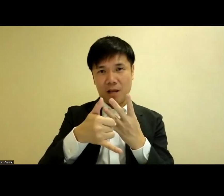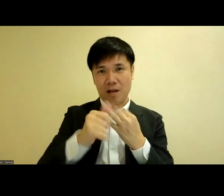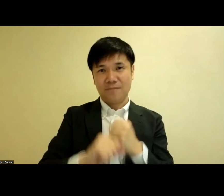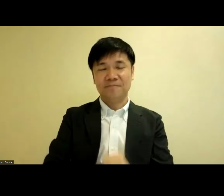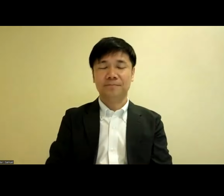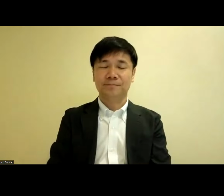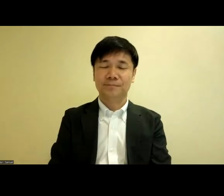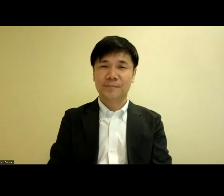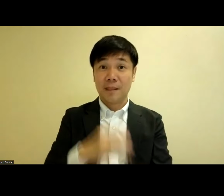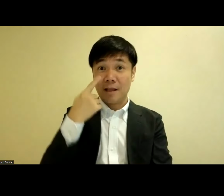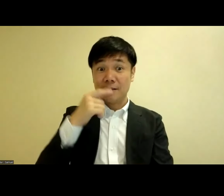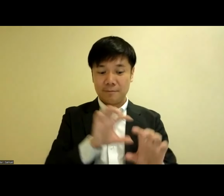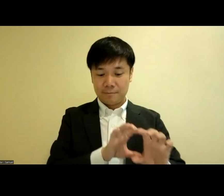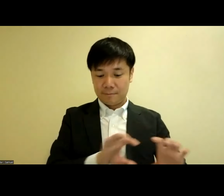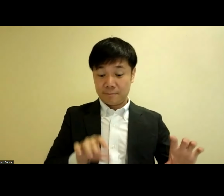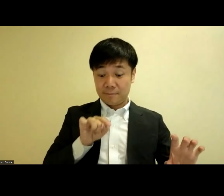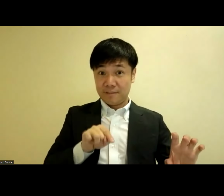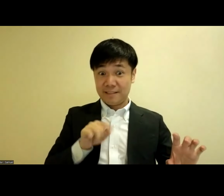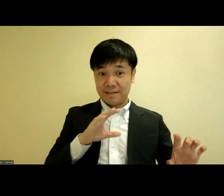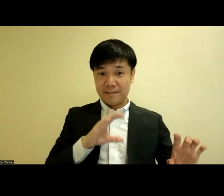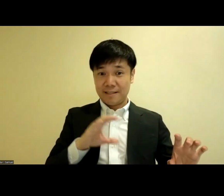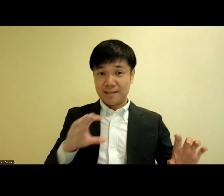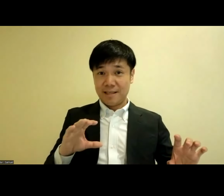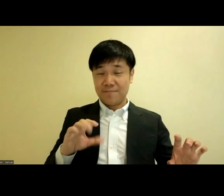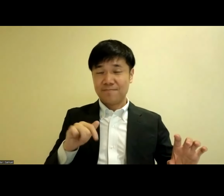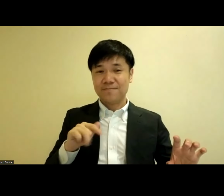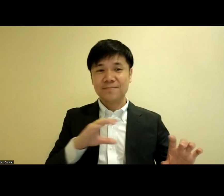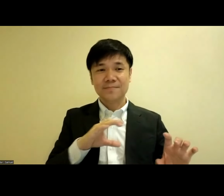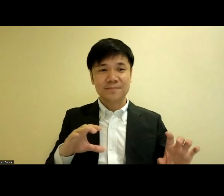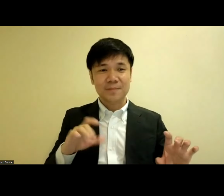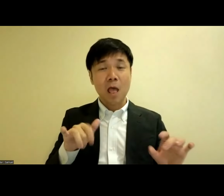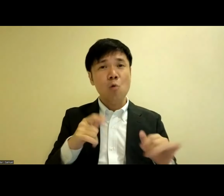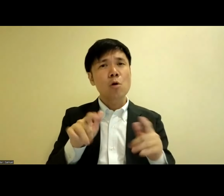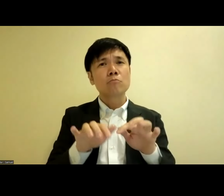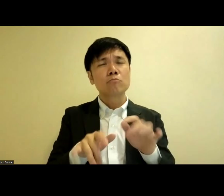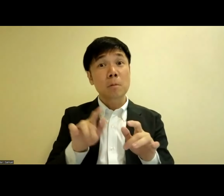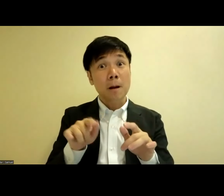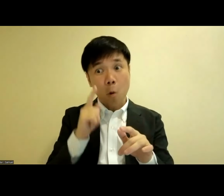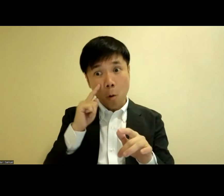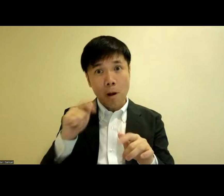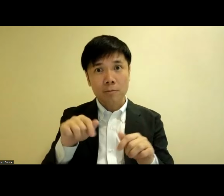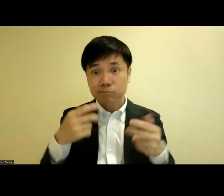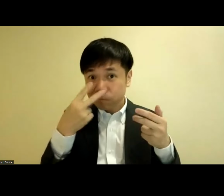The CC button on the bottom of your screen will enable you to view closed captions.